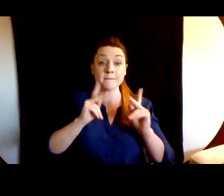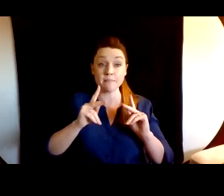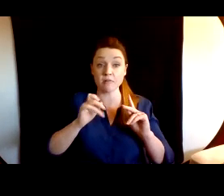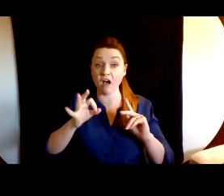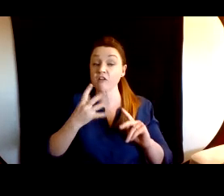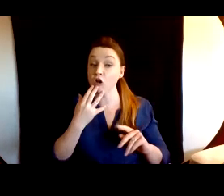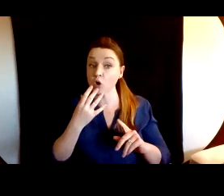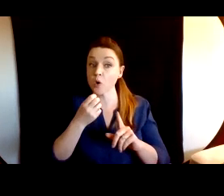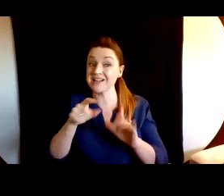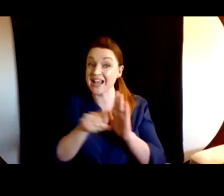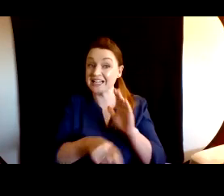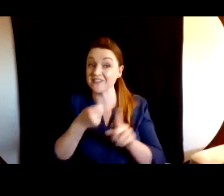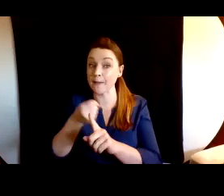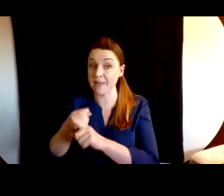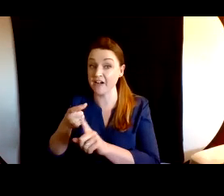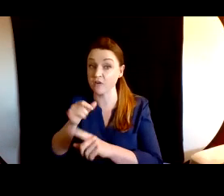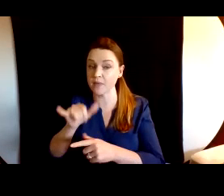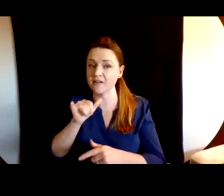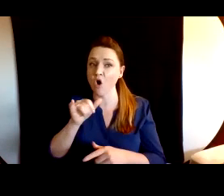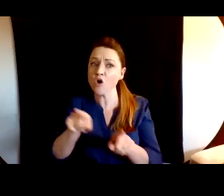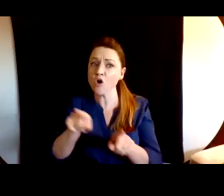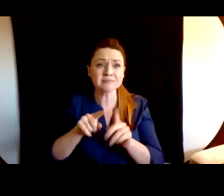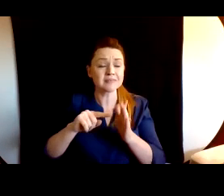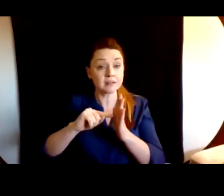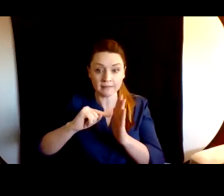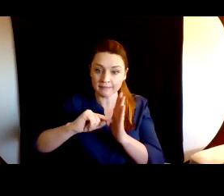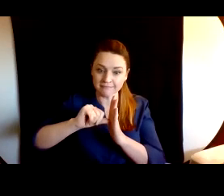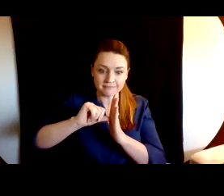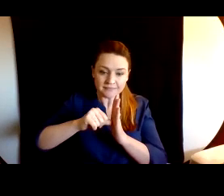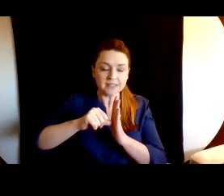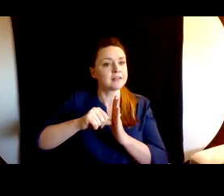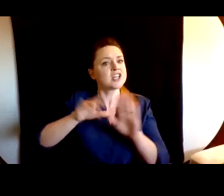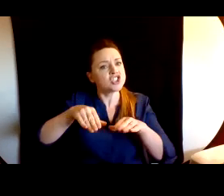Not to mention the children of those people of color. So that's really important to note.